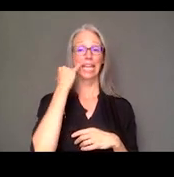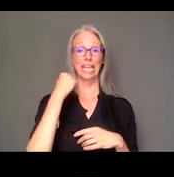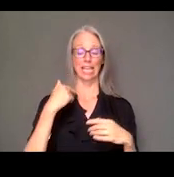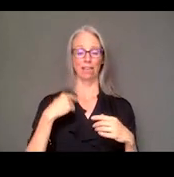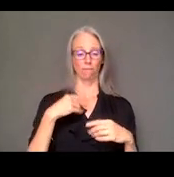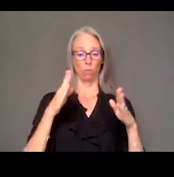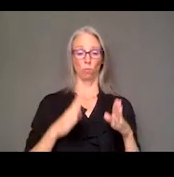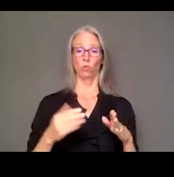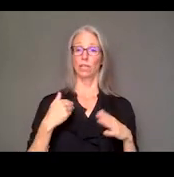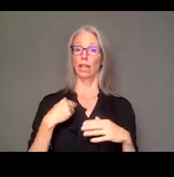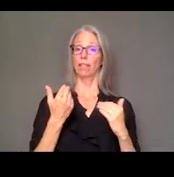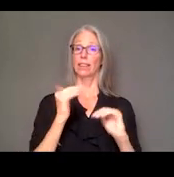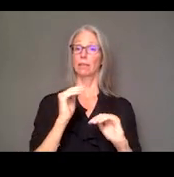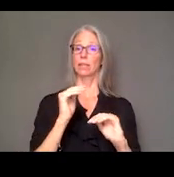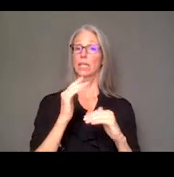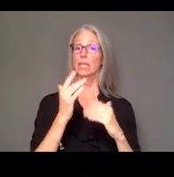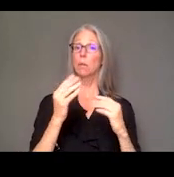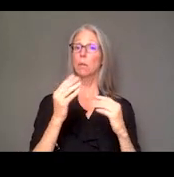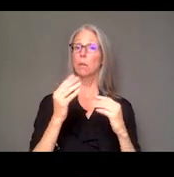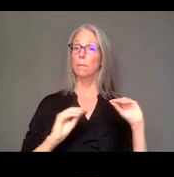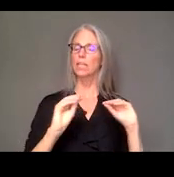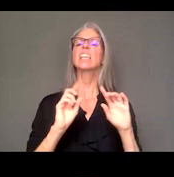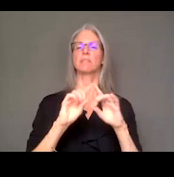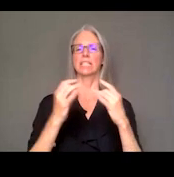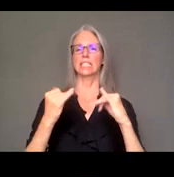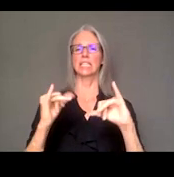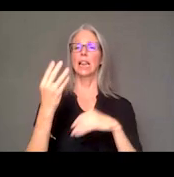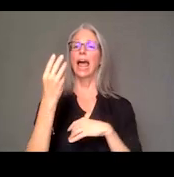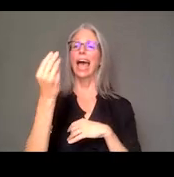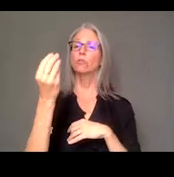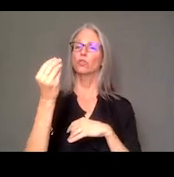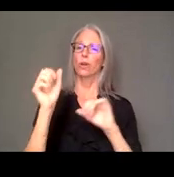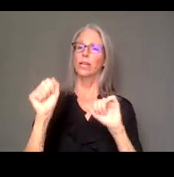the benefit of nature and lead a more enriched life.